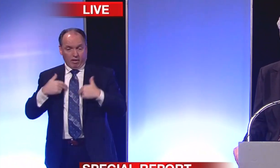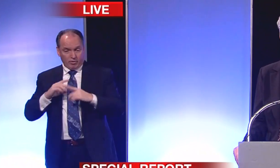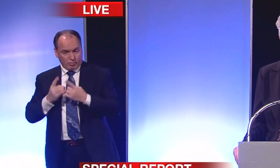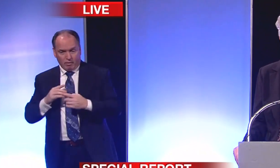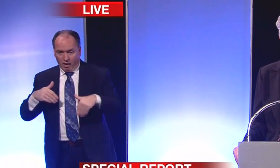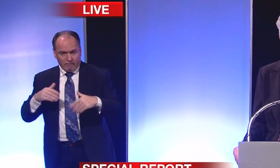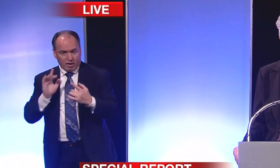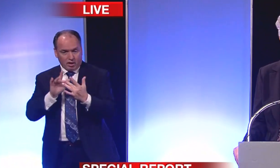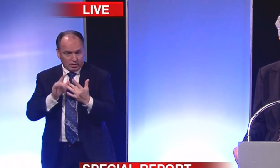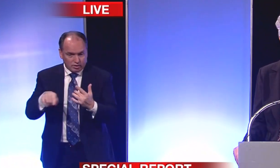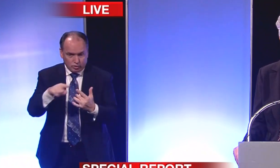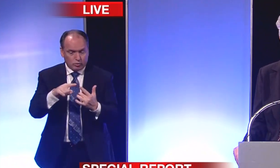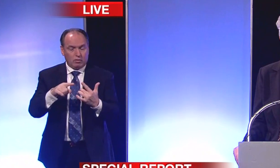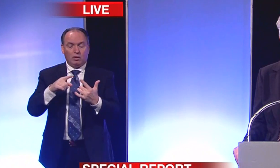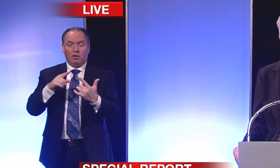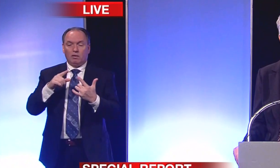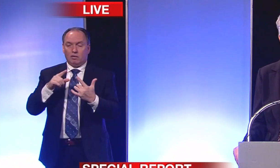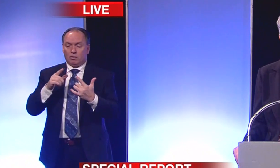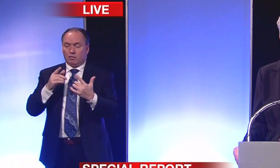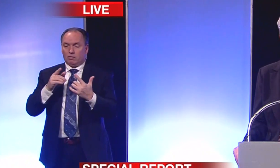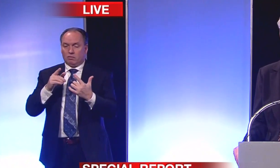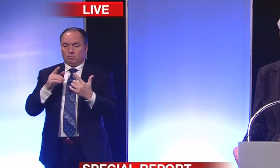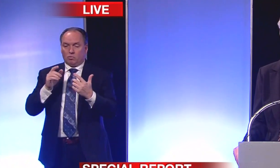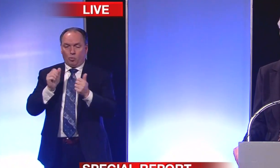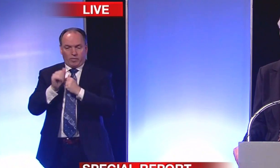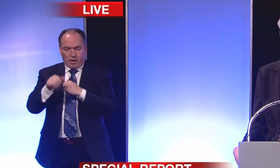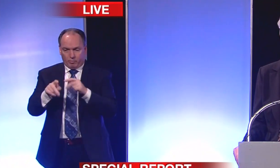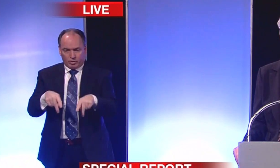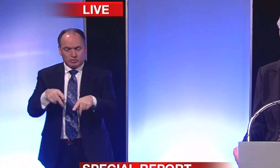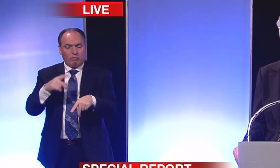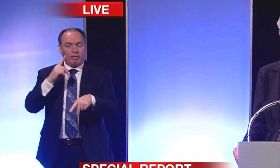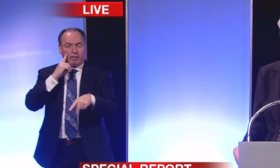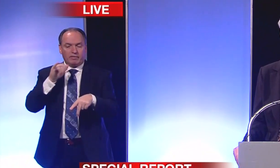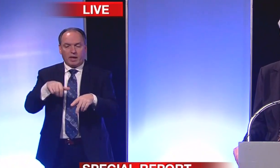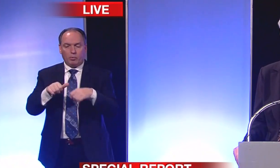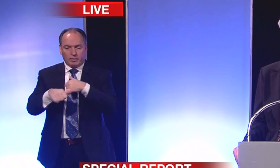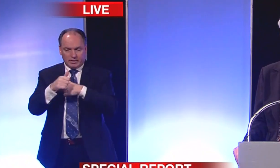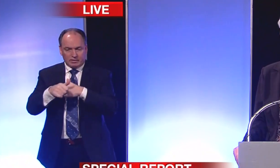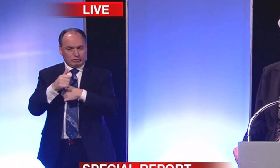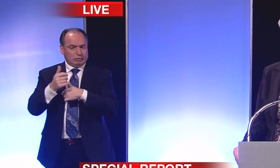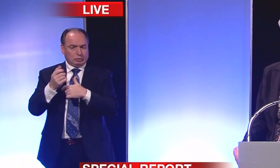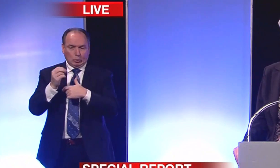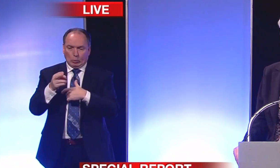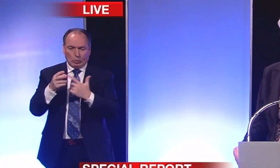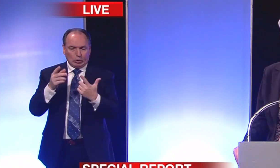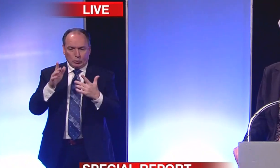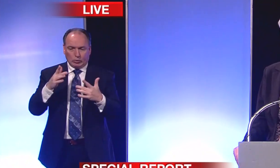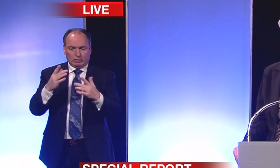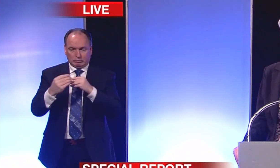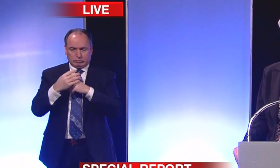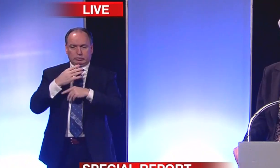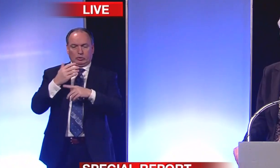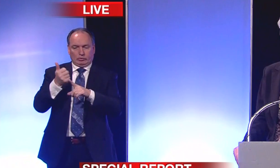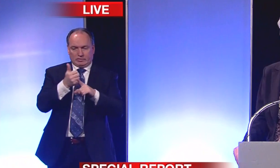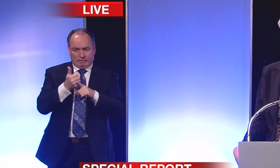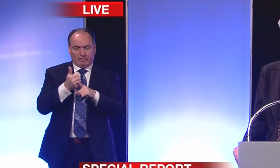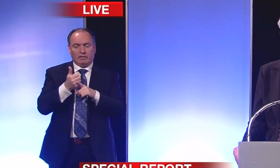IF THERE NEGATIVE, EVERYONE CAN GO BACK TO DOING WHAT IS ALLOWABLE UNDER THE ORDER. IF YOU HAVE NOT BEEN CONTACTED BY THE HEALTH DEPARTMENT YOU